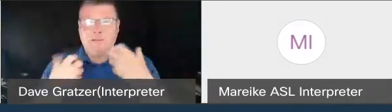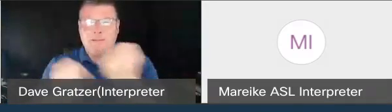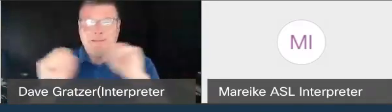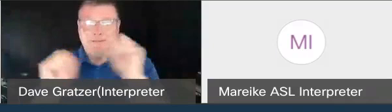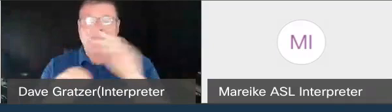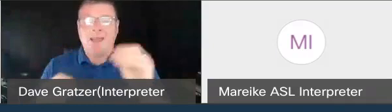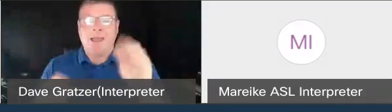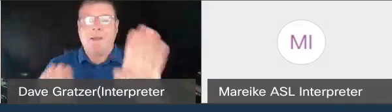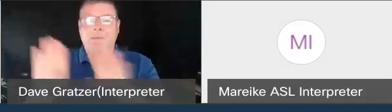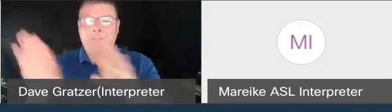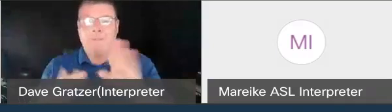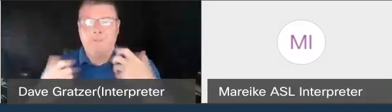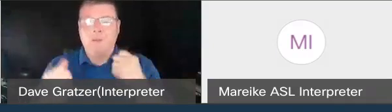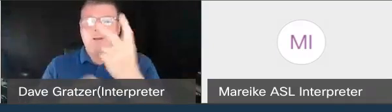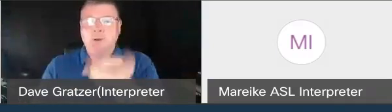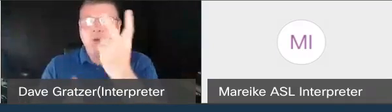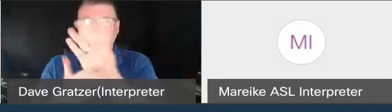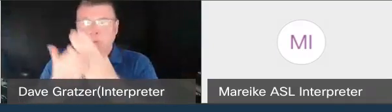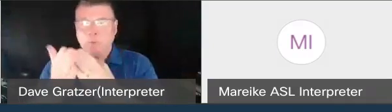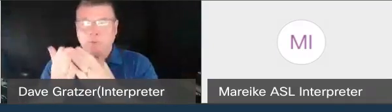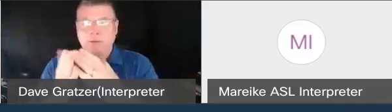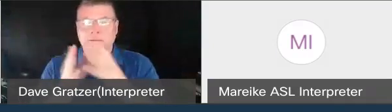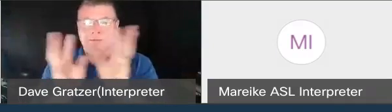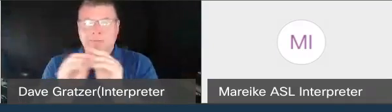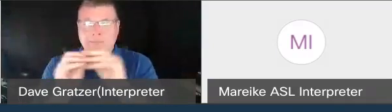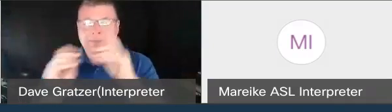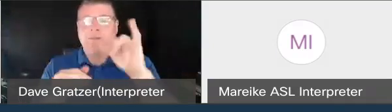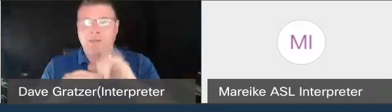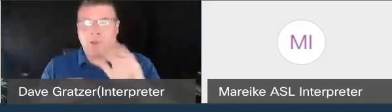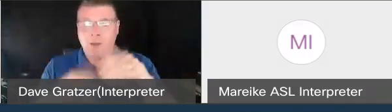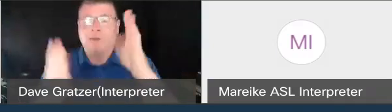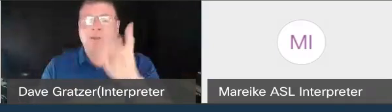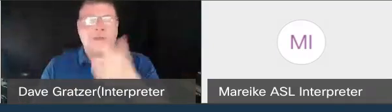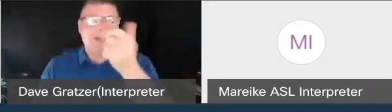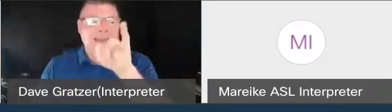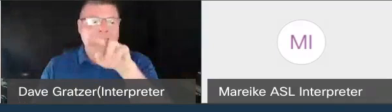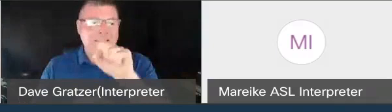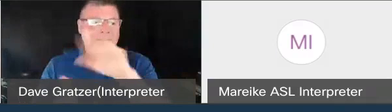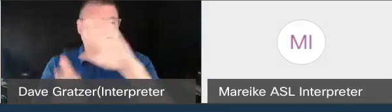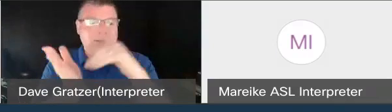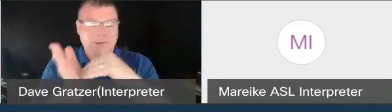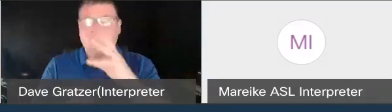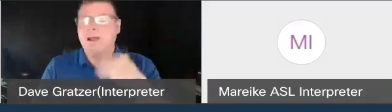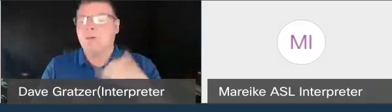and this is part 2 of a two-part series, uh, offered by the GAINS Center. And today you'll be hearing from our speakers